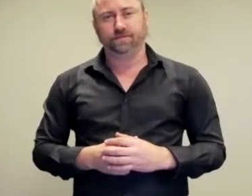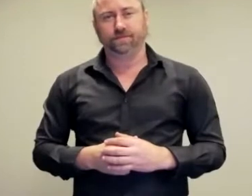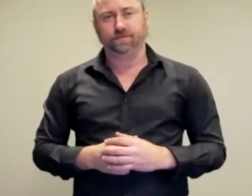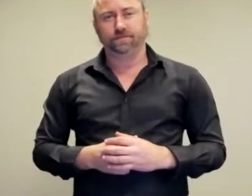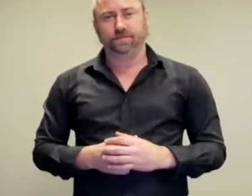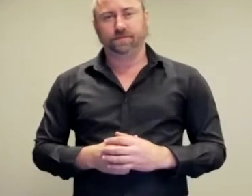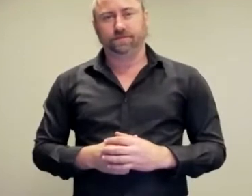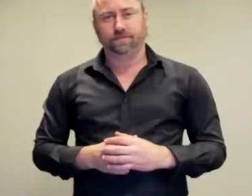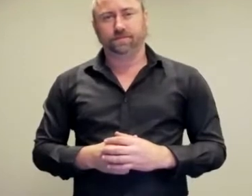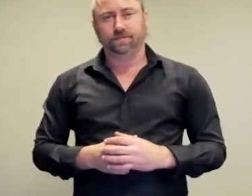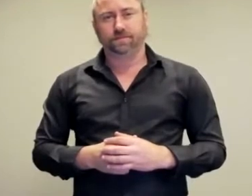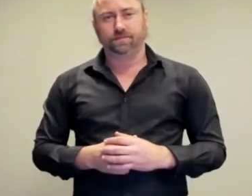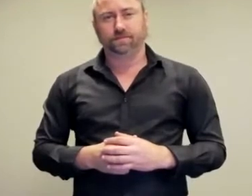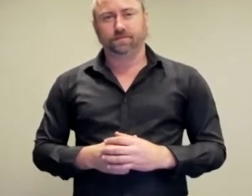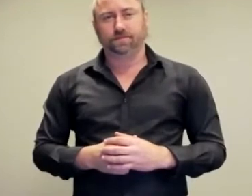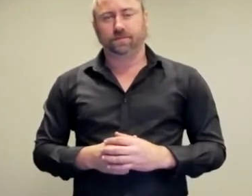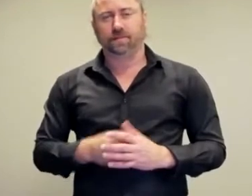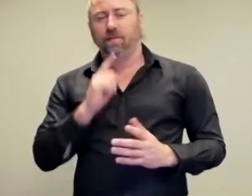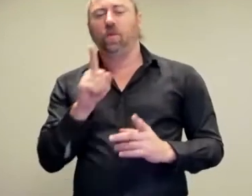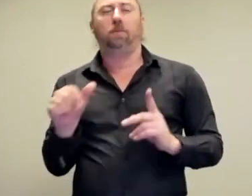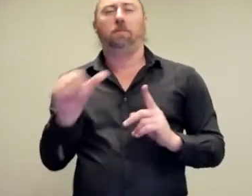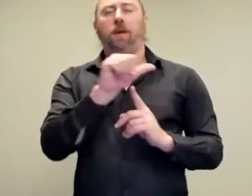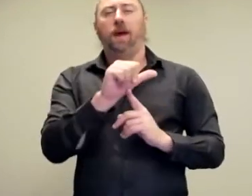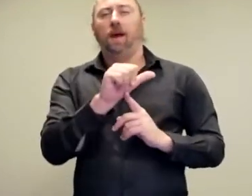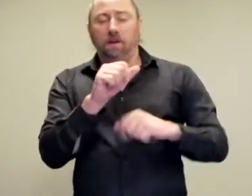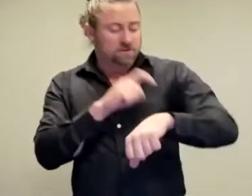I'll go back to the rest of the animation if we have a bit of time.